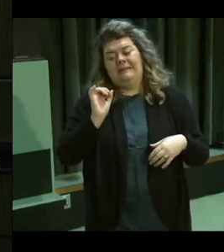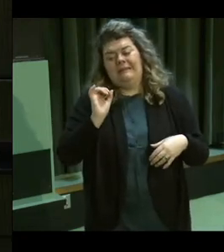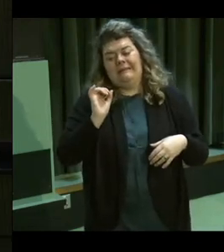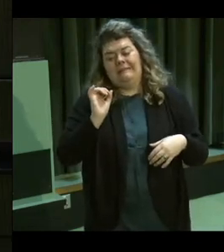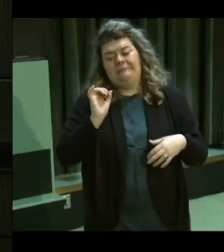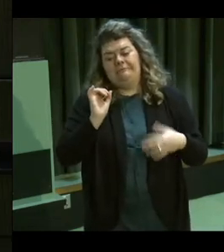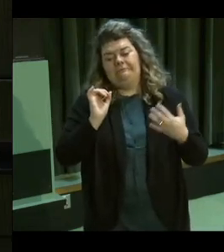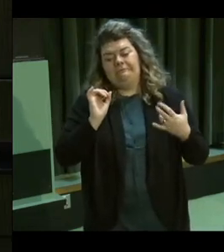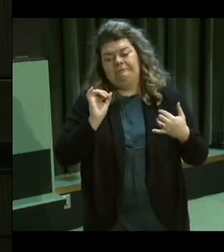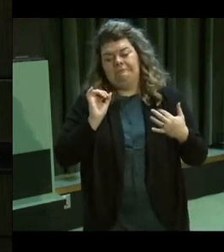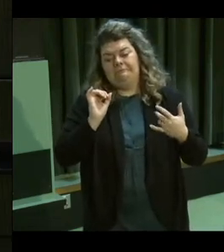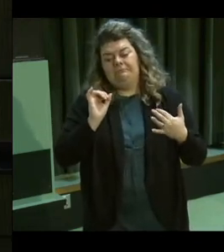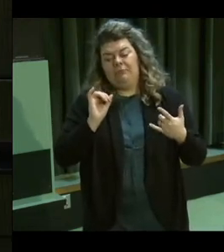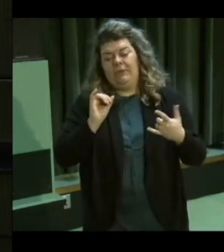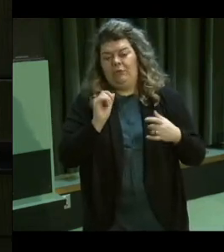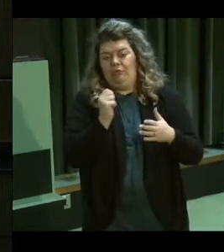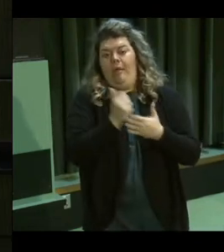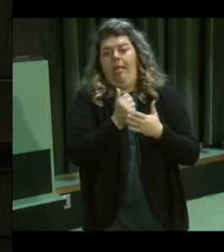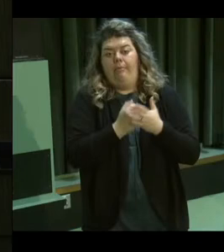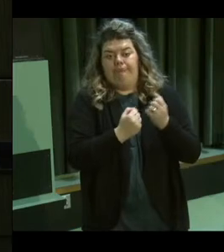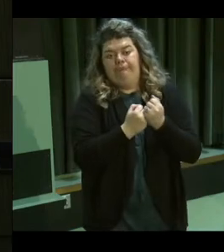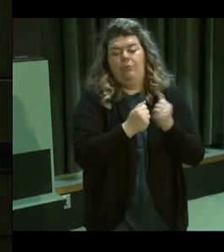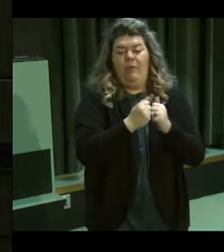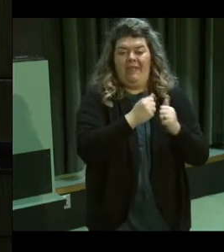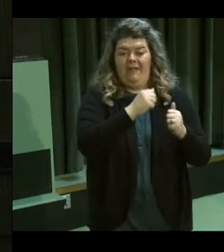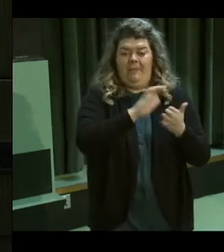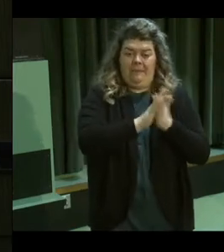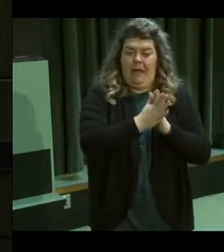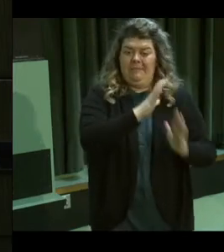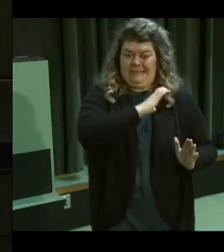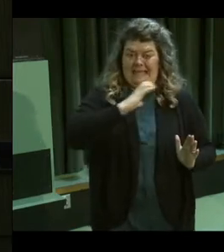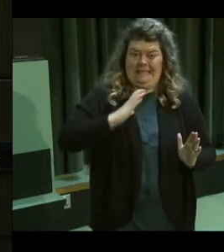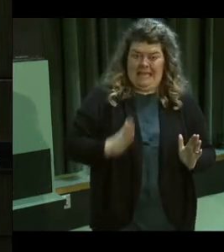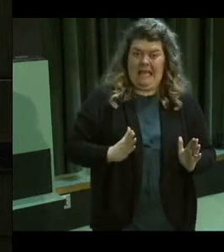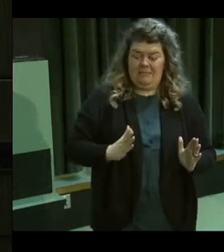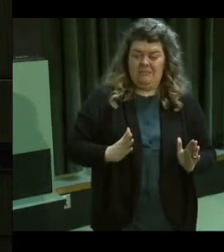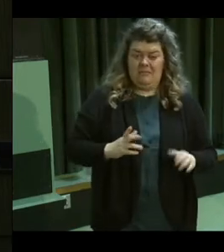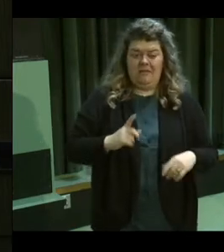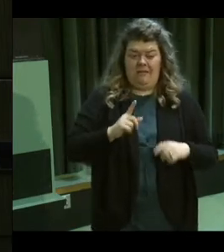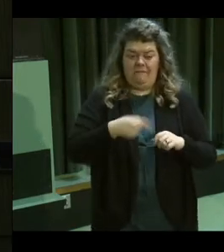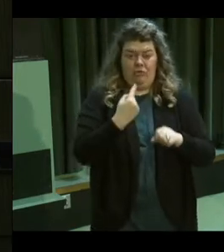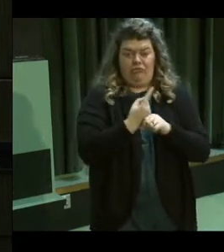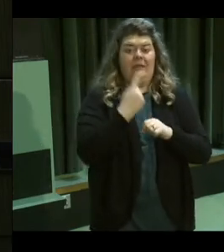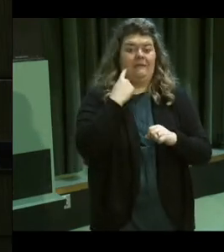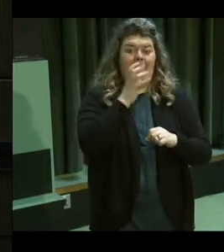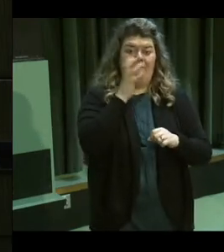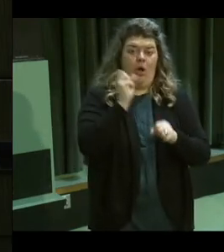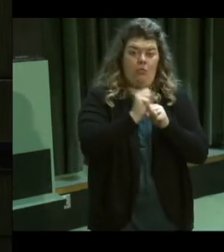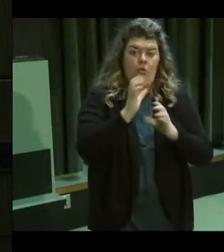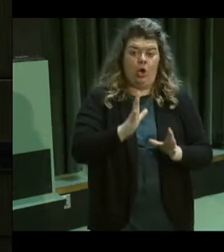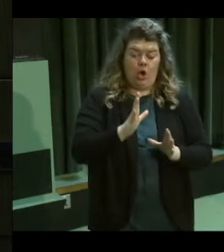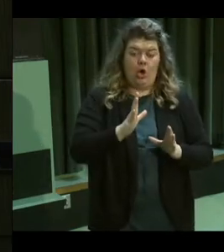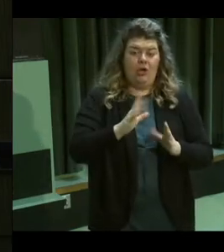citizenship to just farm